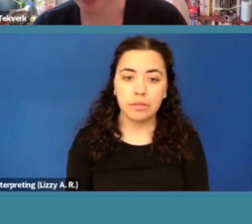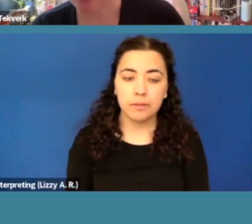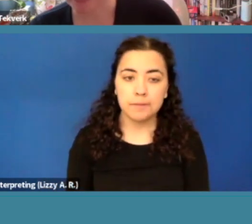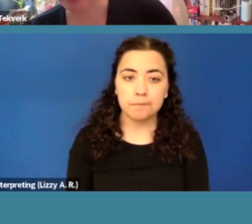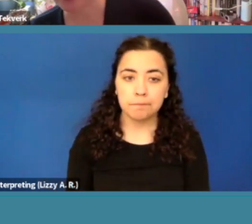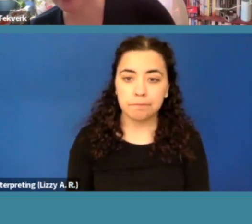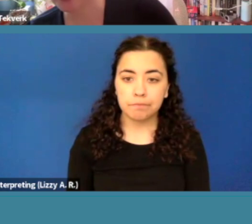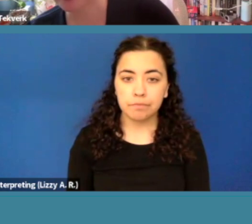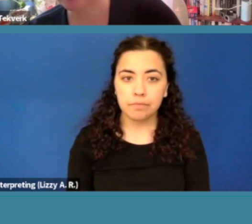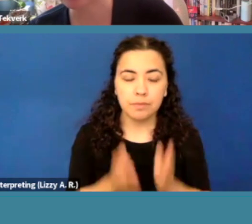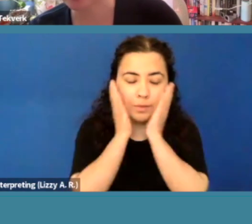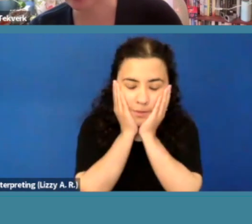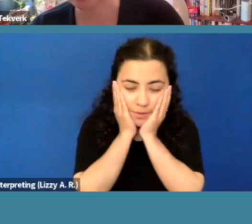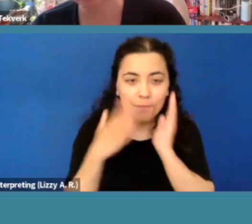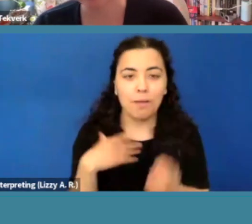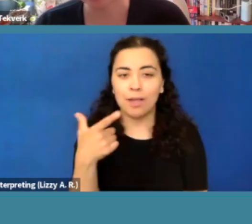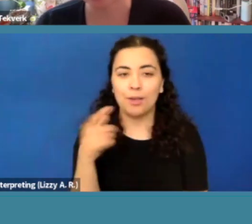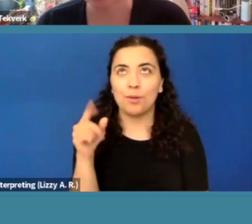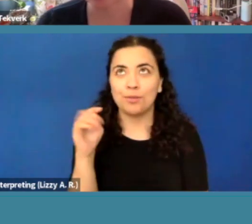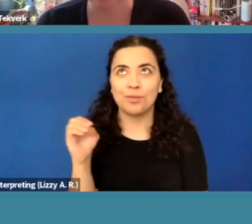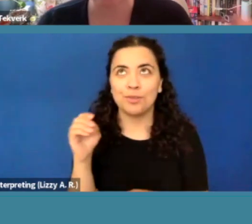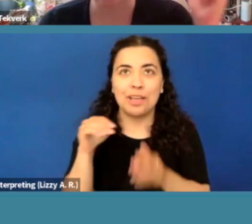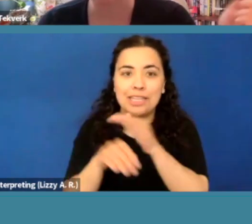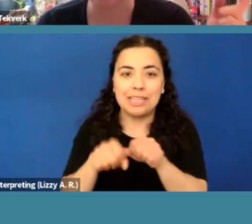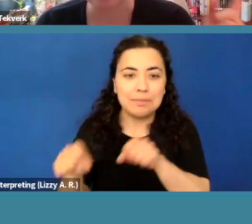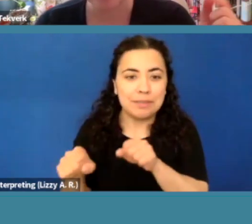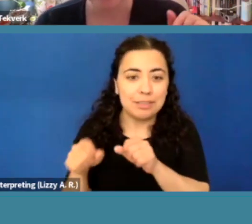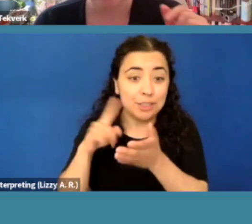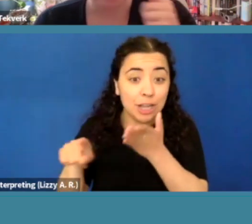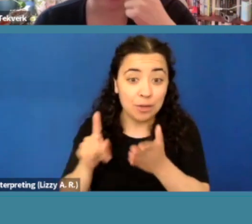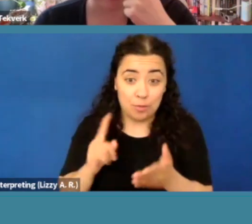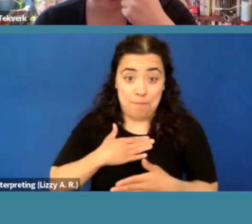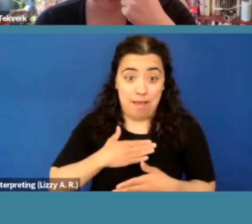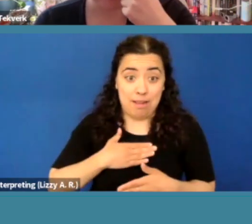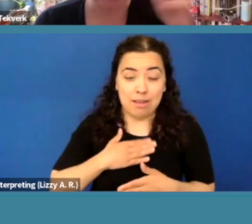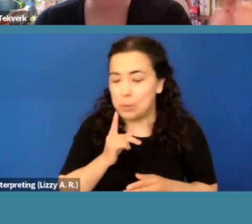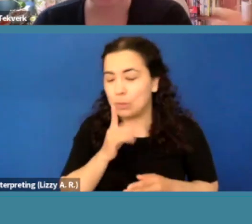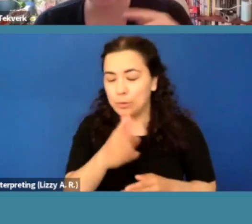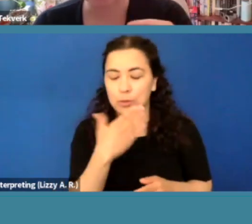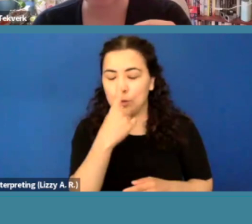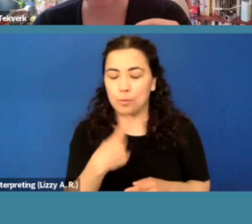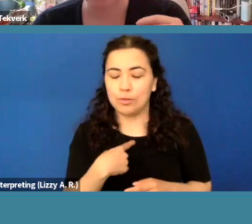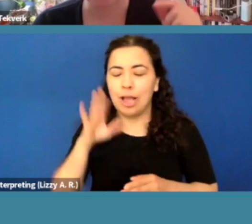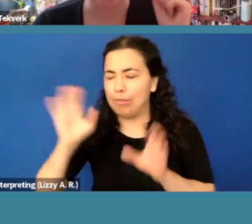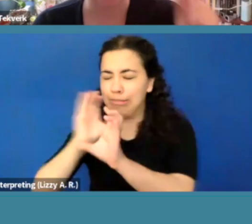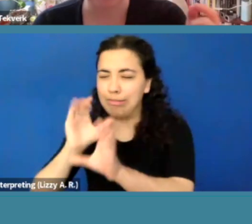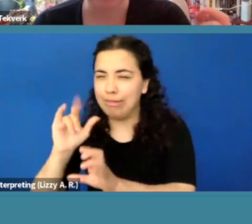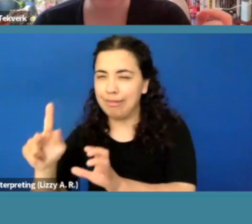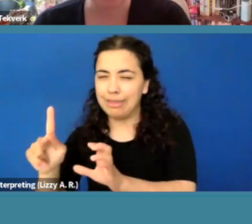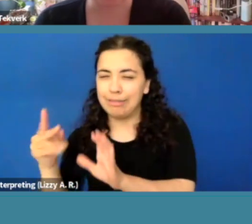Oh, my gosh, my go-to accessibility checker? That's a great question. I'm going to go find I'll find a link for some if there aren't any in the resources